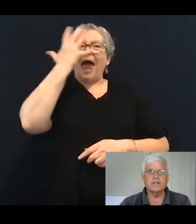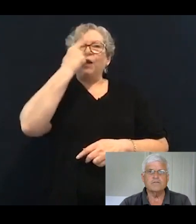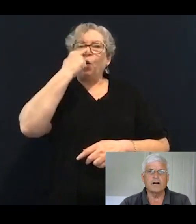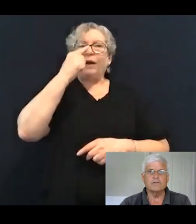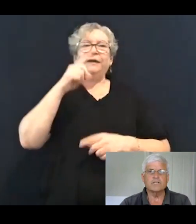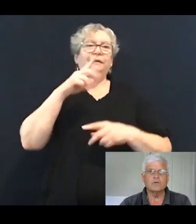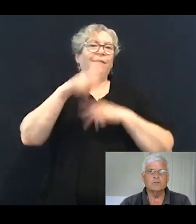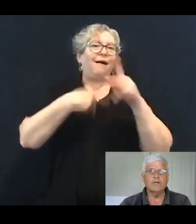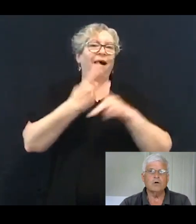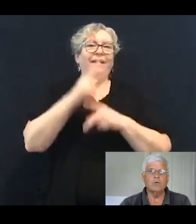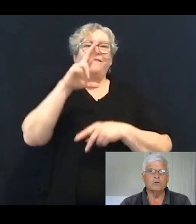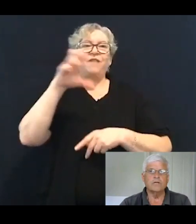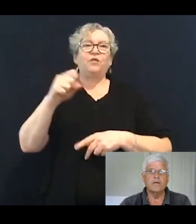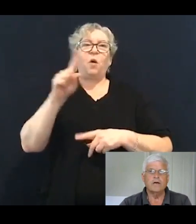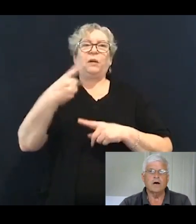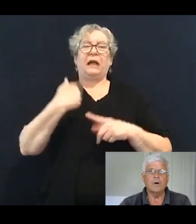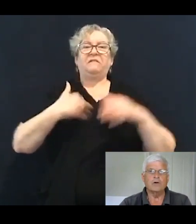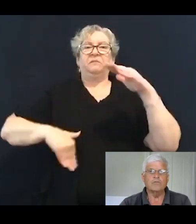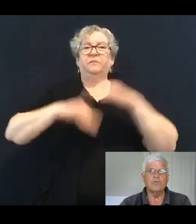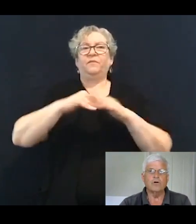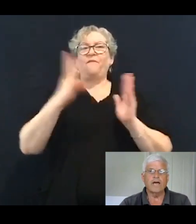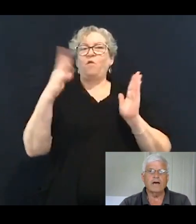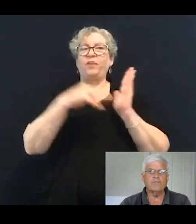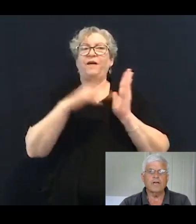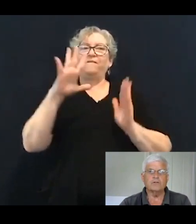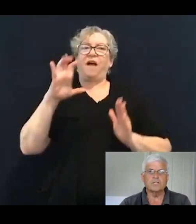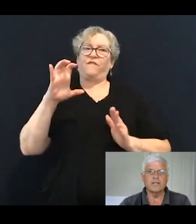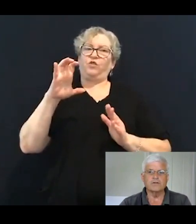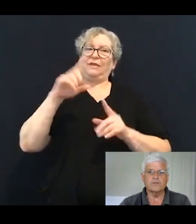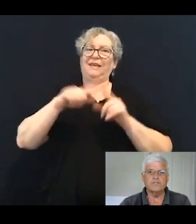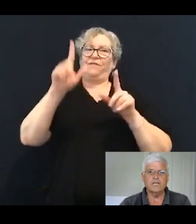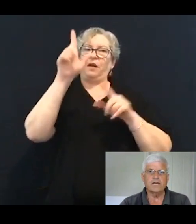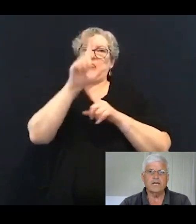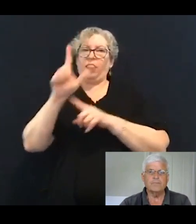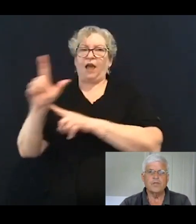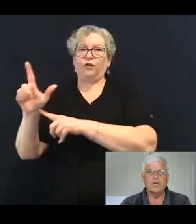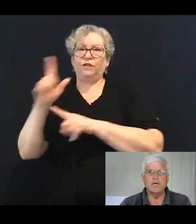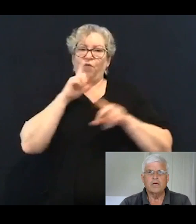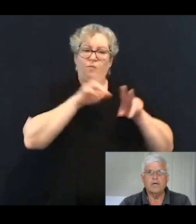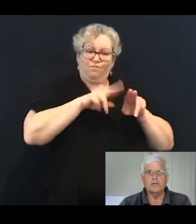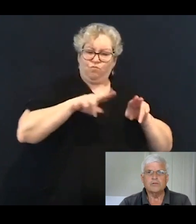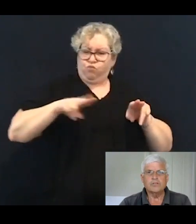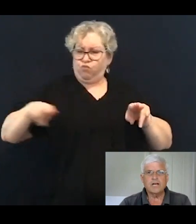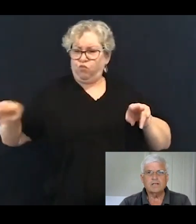hold about 4,500 letters of DNA. So the challenge for our lab has been